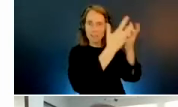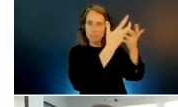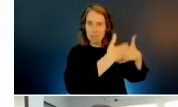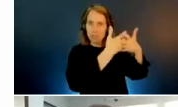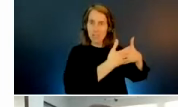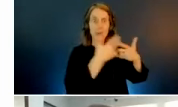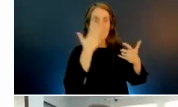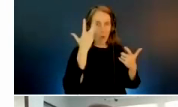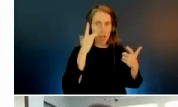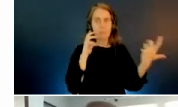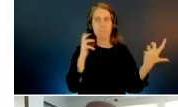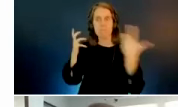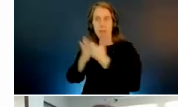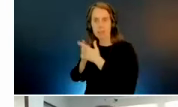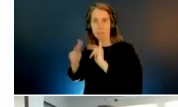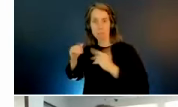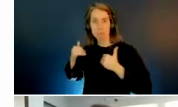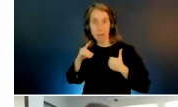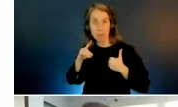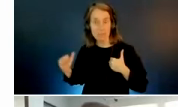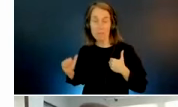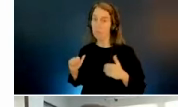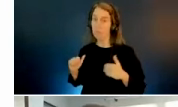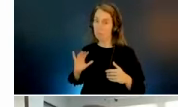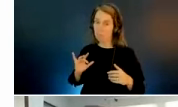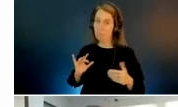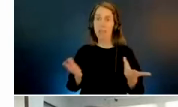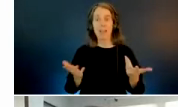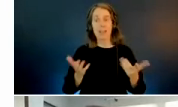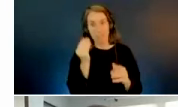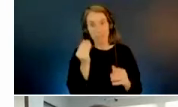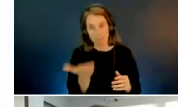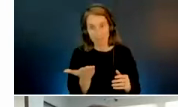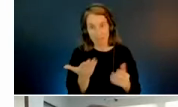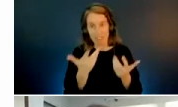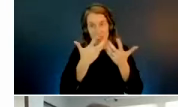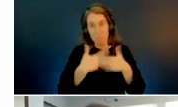disabilities and i think that we all agree that the machines are a vast improvement